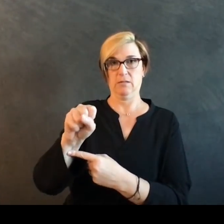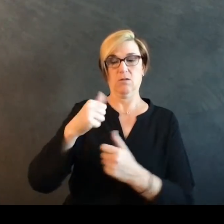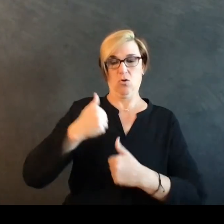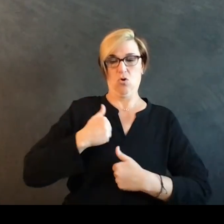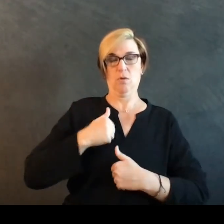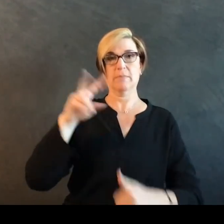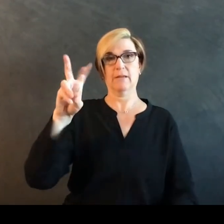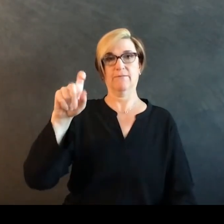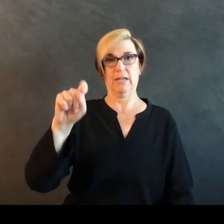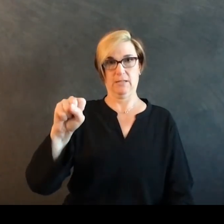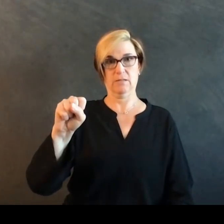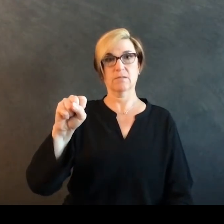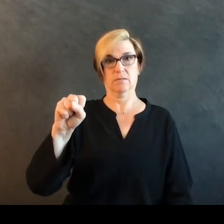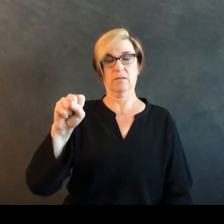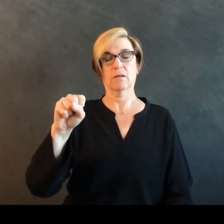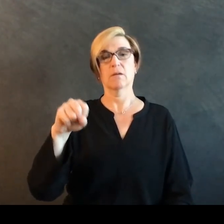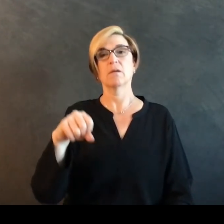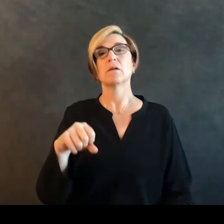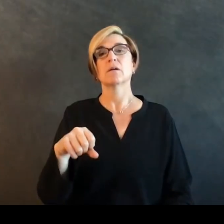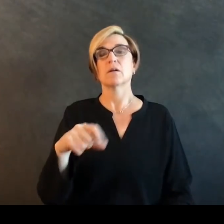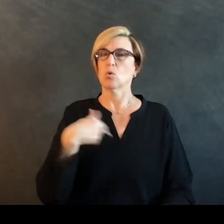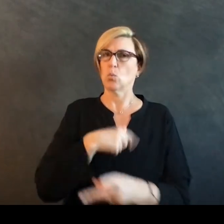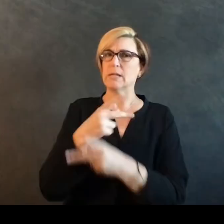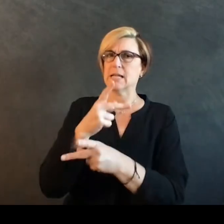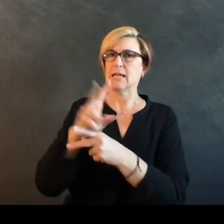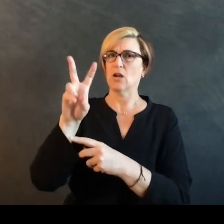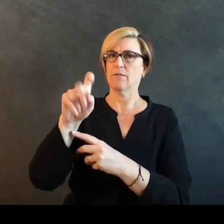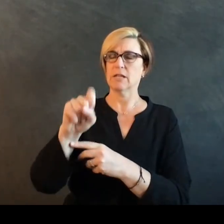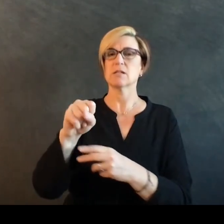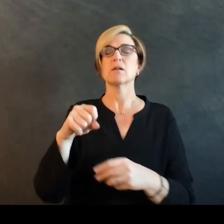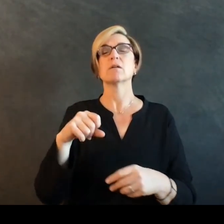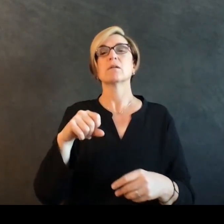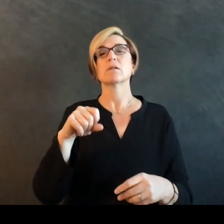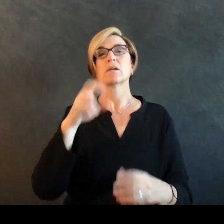my direction secretary Wilkie will use any authority at his disposal to extend